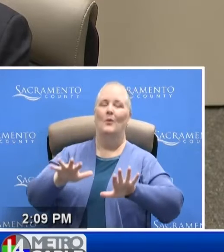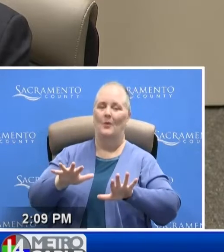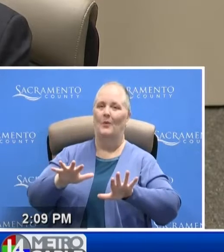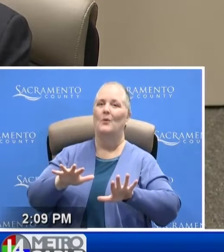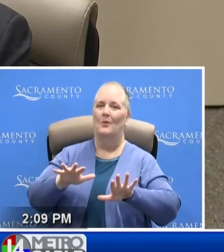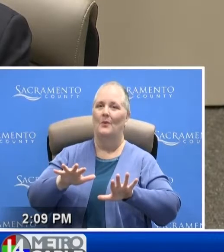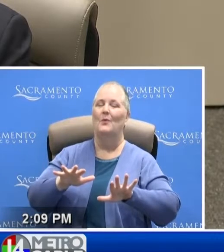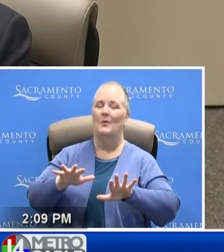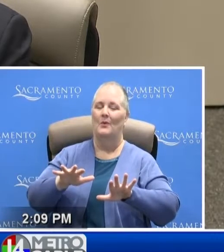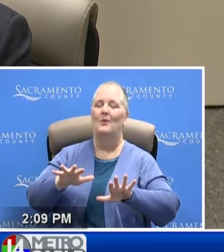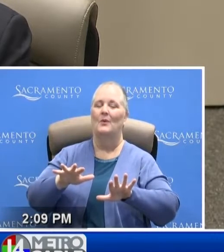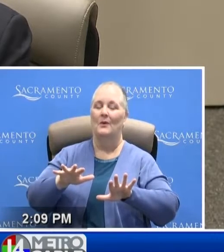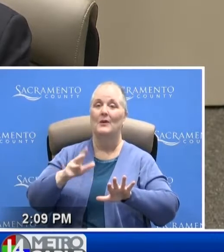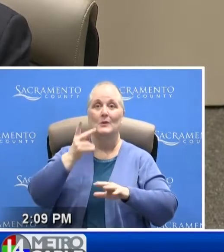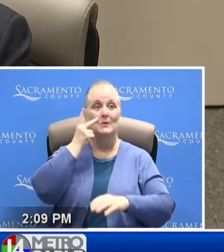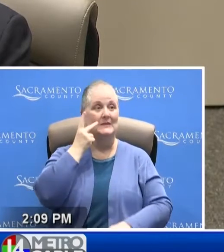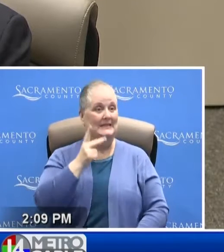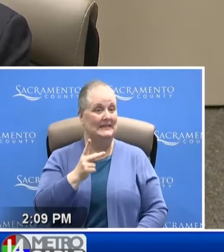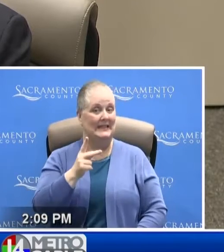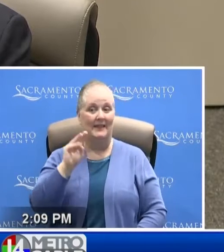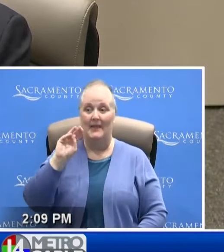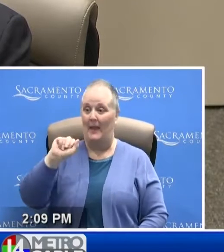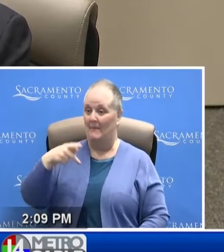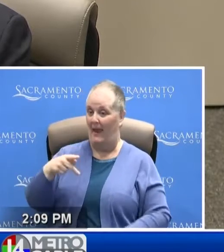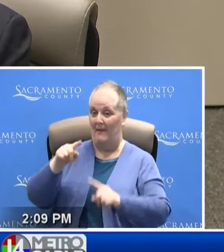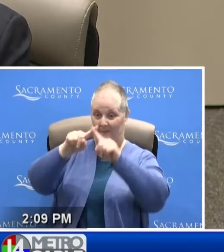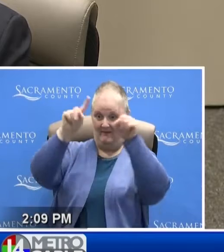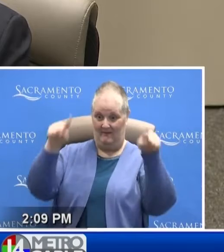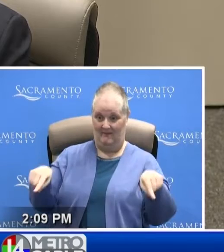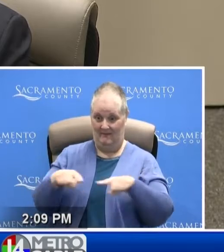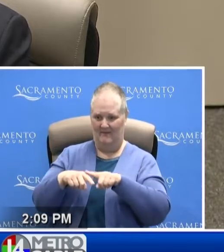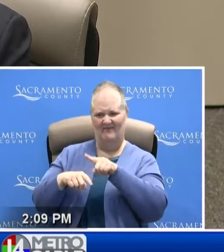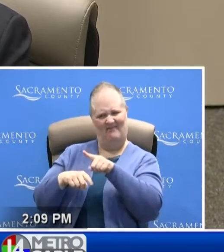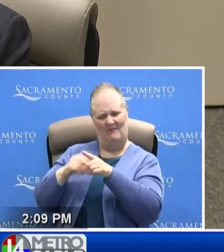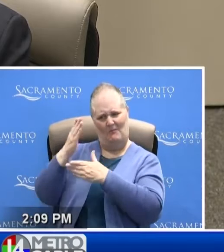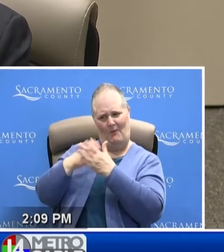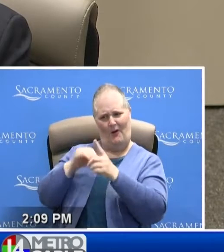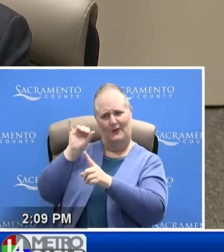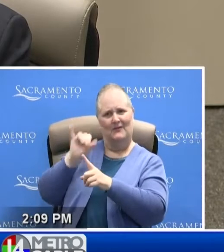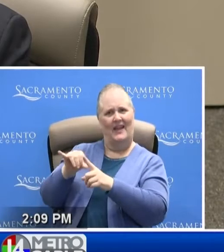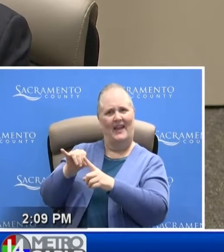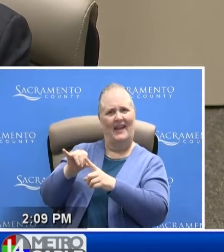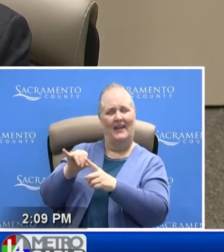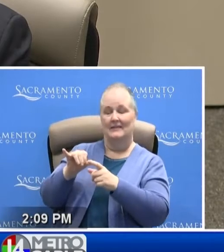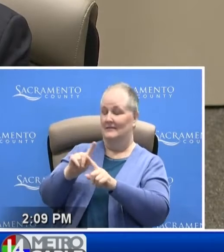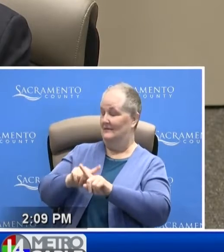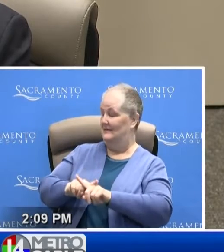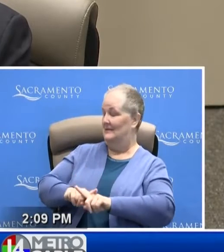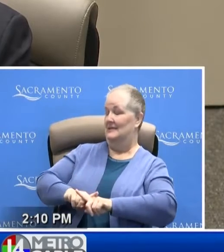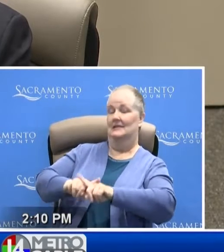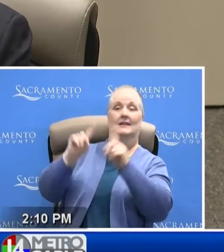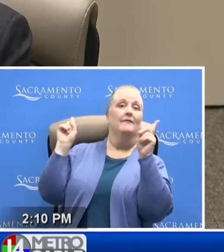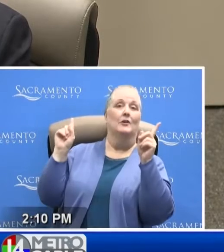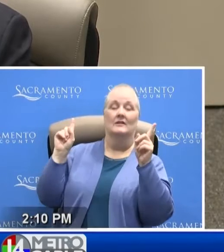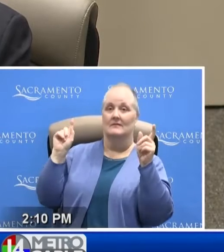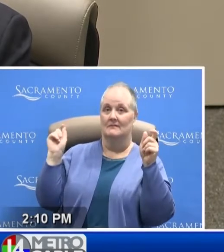If you see a map or a portion of this map, that appears to be somewhat dramatically different than the current map.